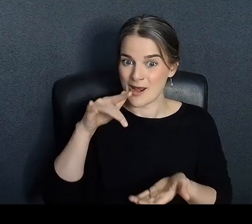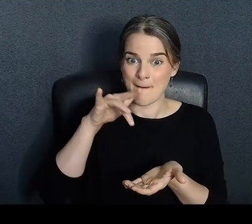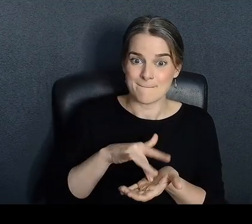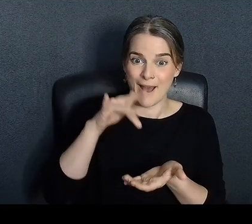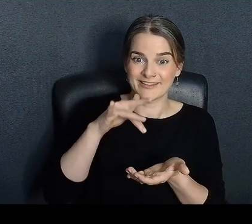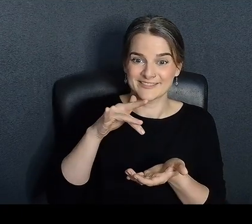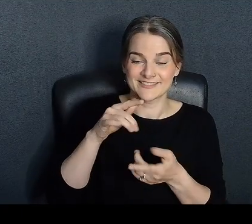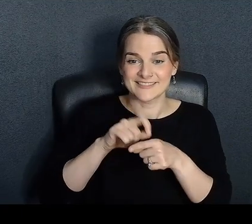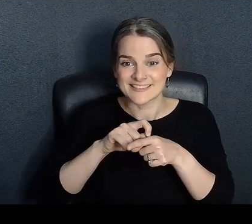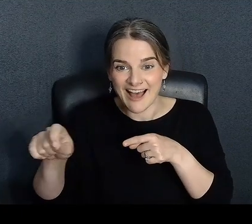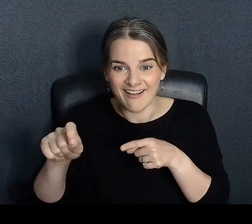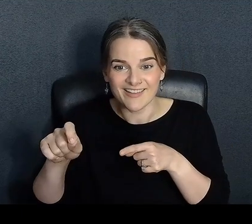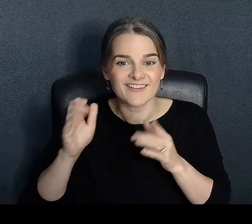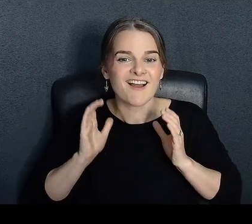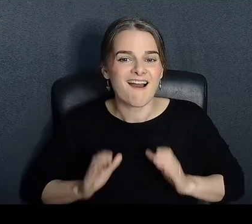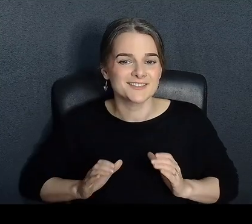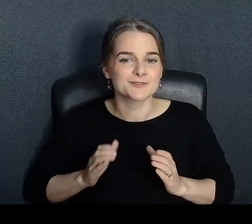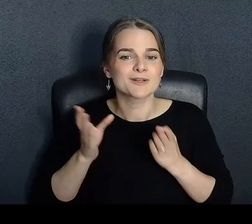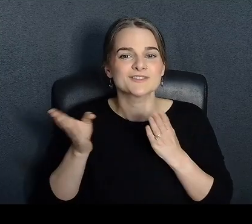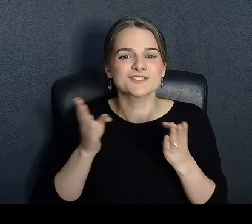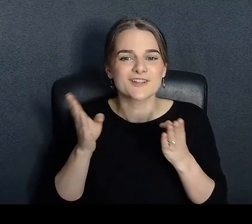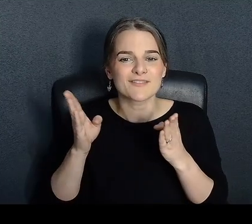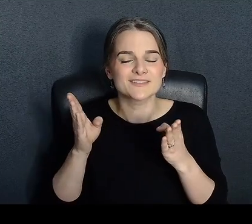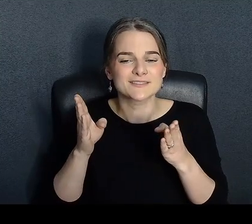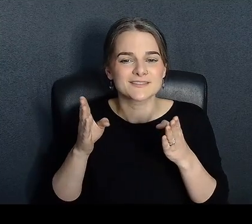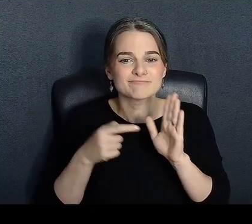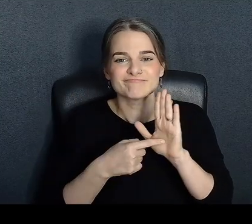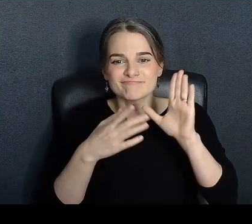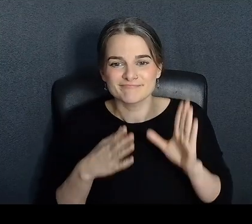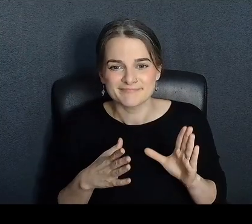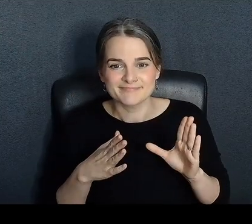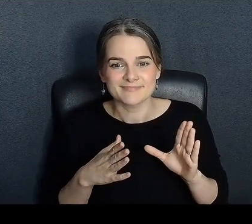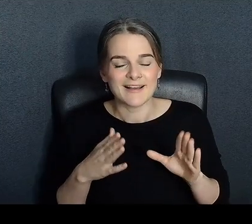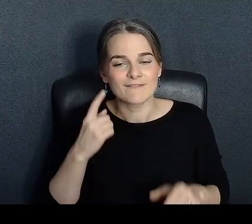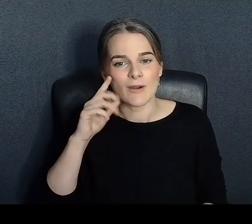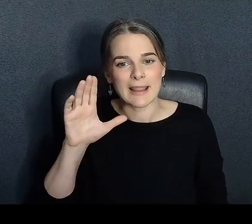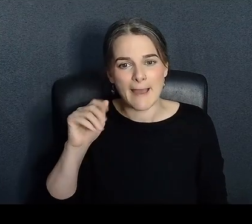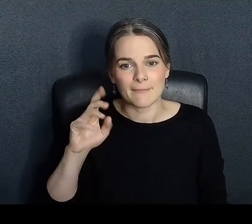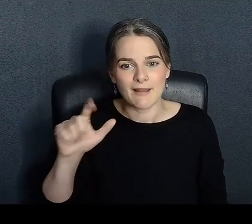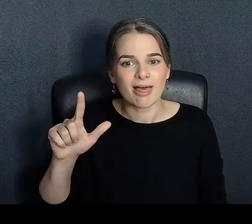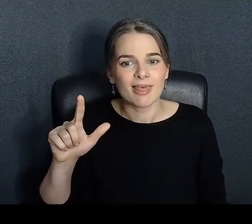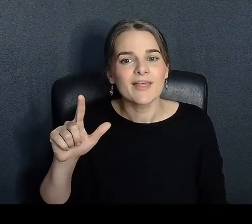agent at the CapTel. So it would be the PA relay or Hamilton.